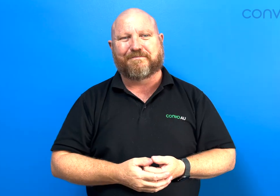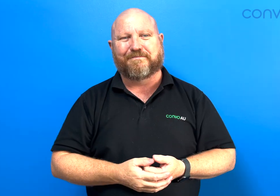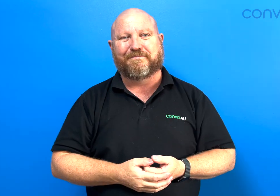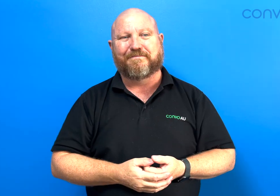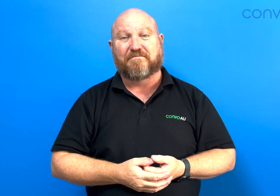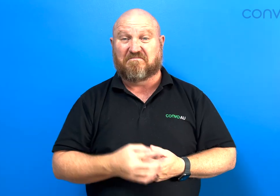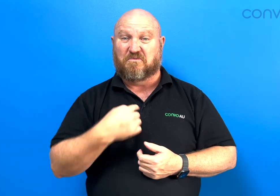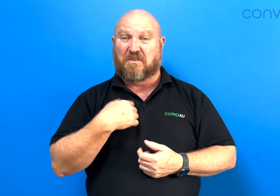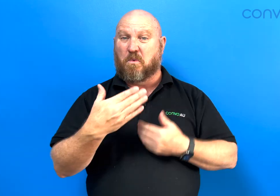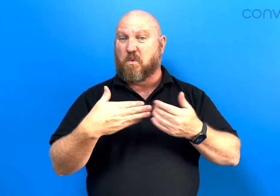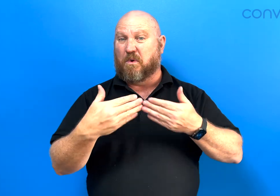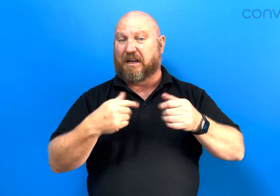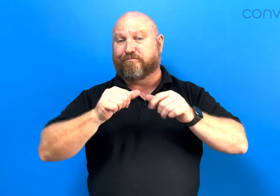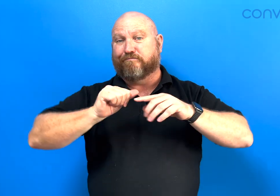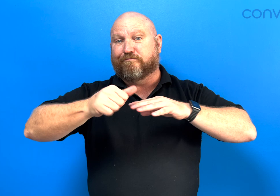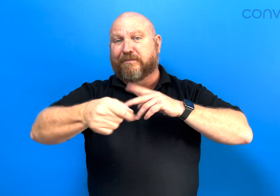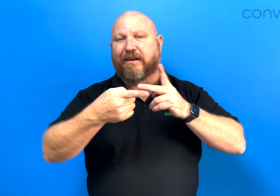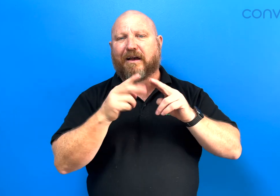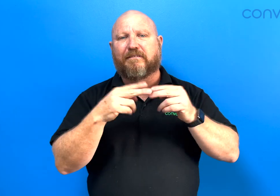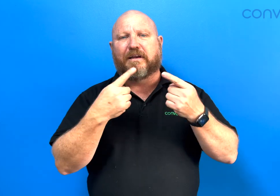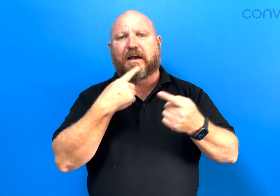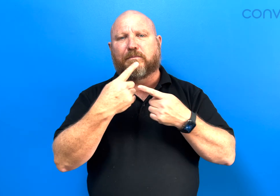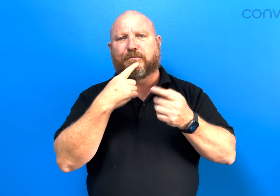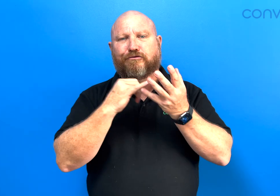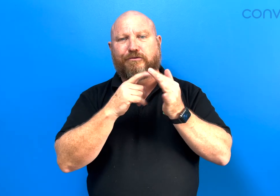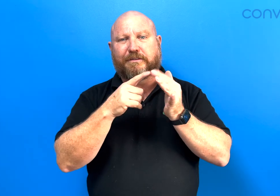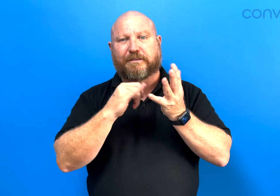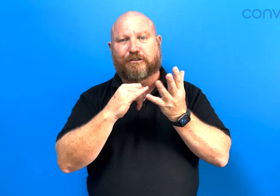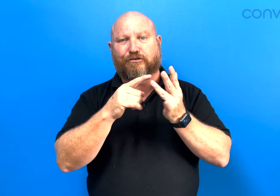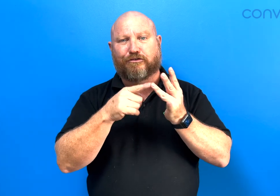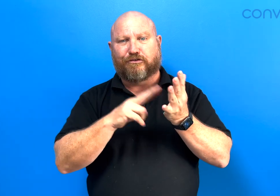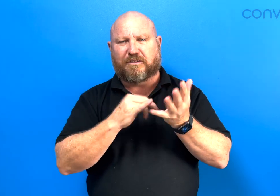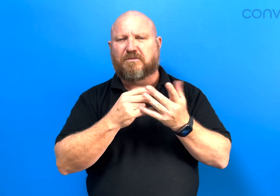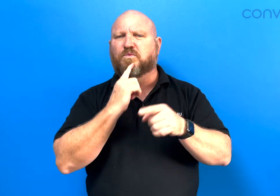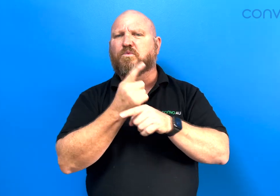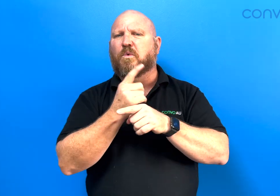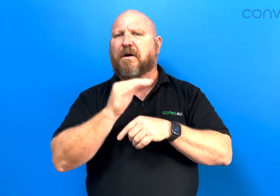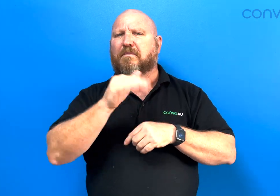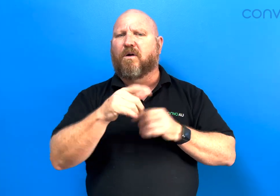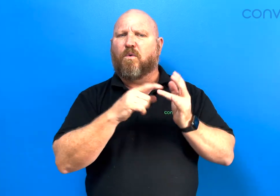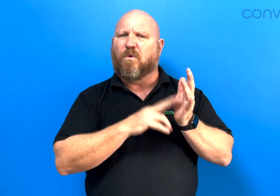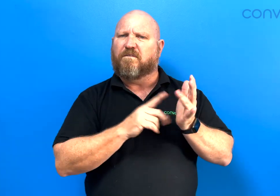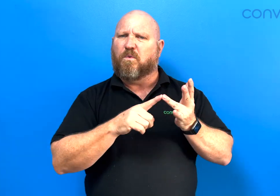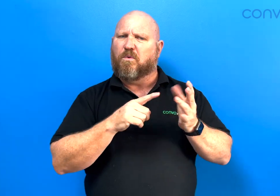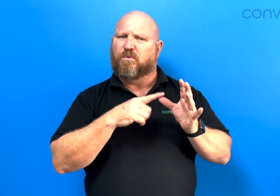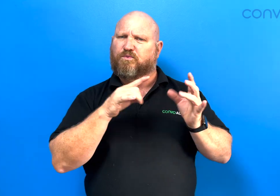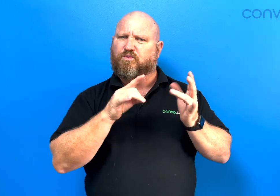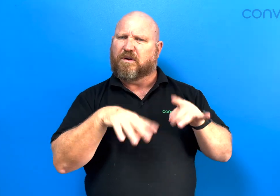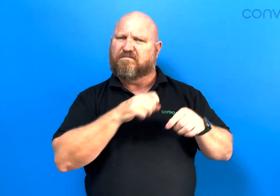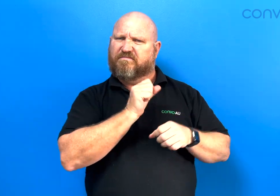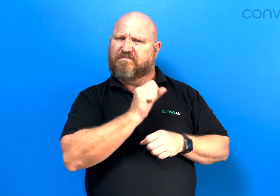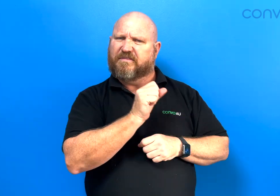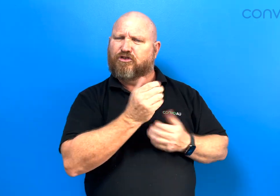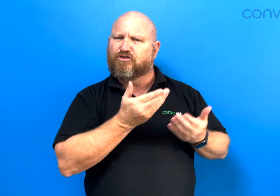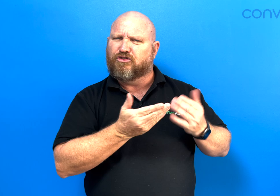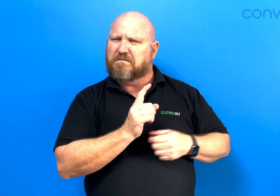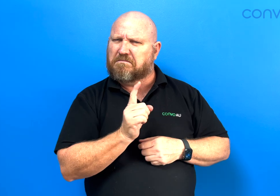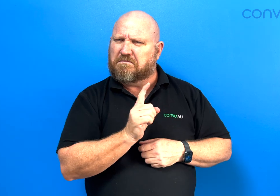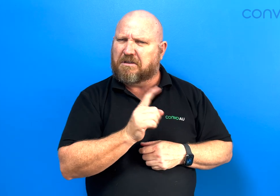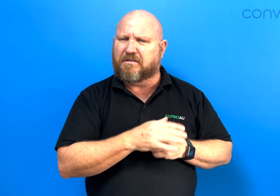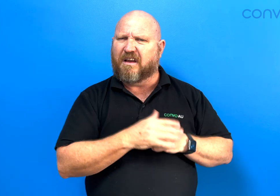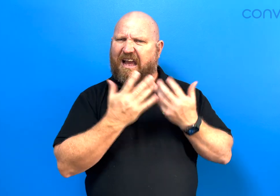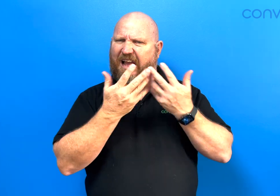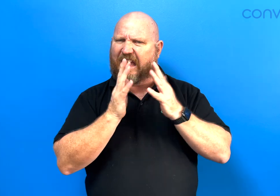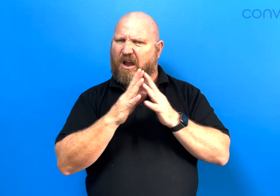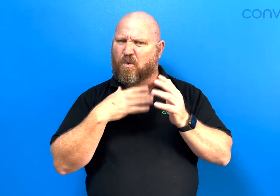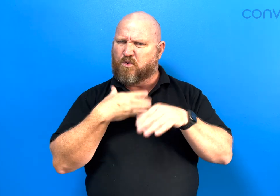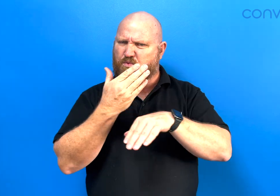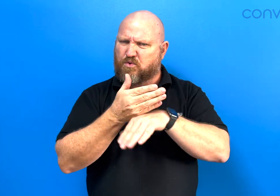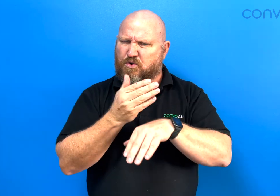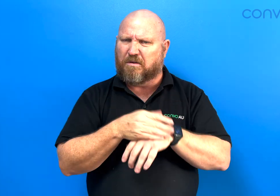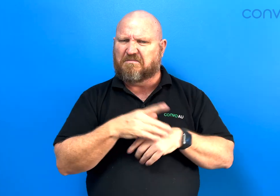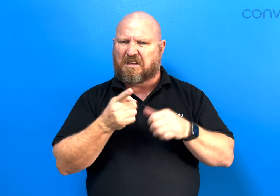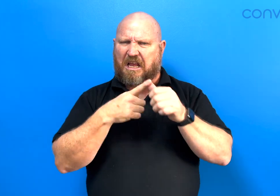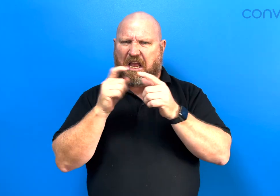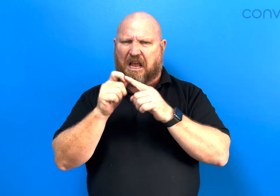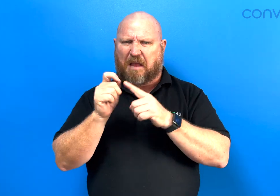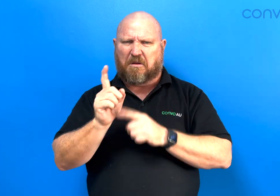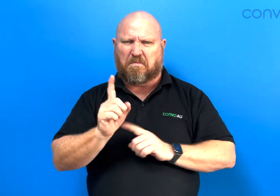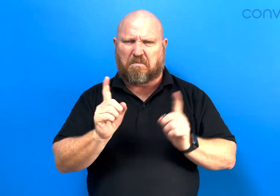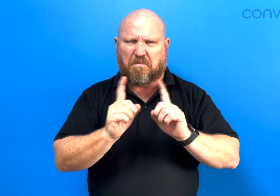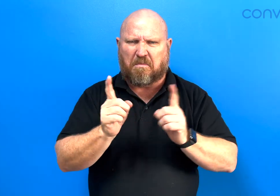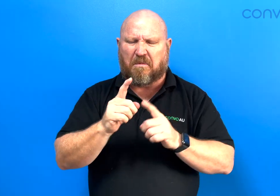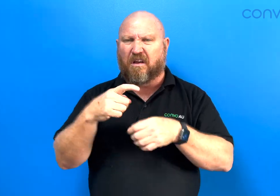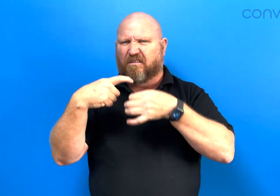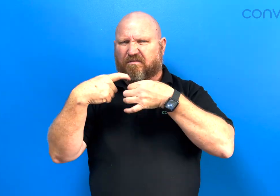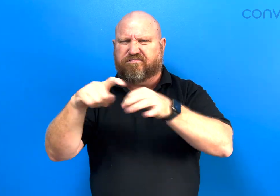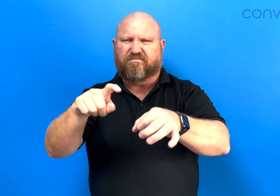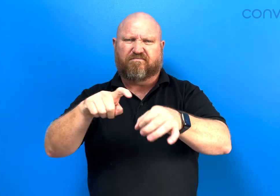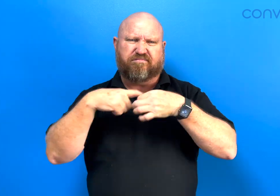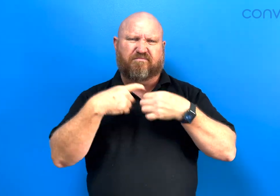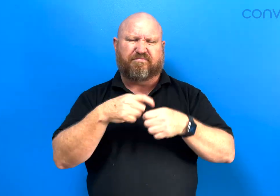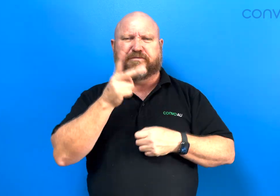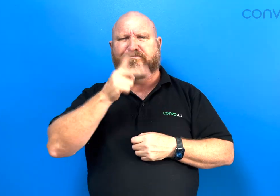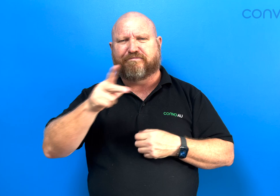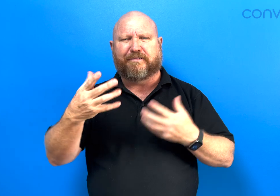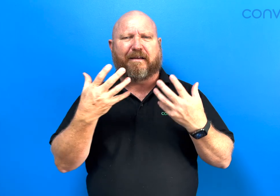We arrange a series of Information Session workshops through Zoom